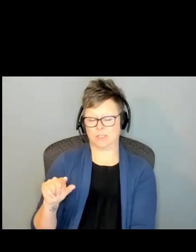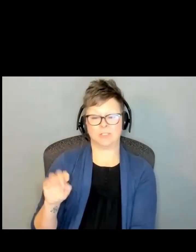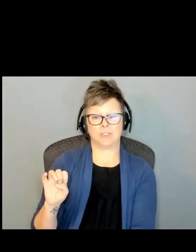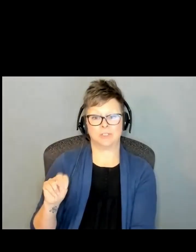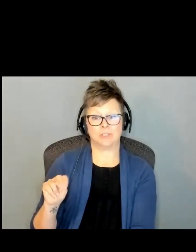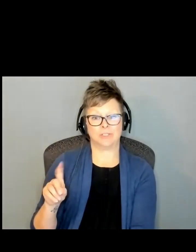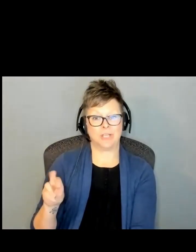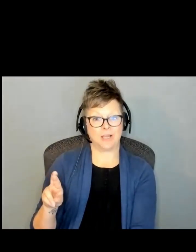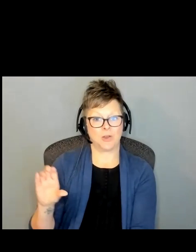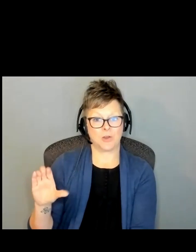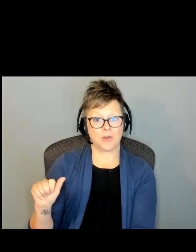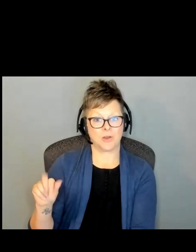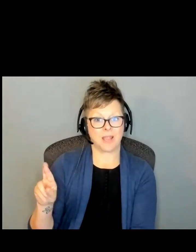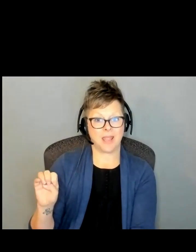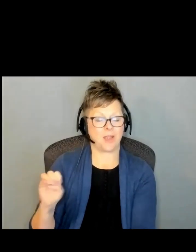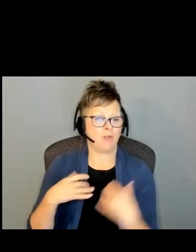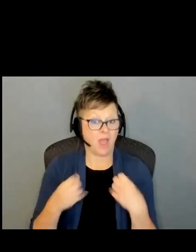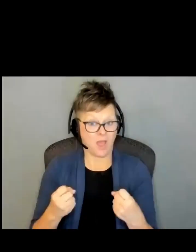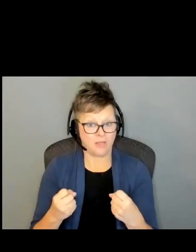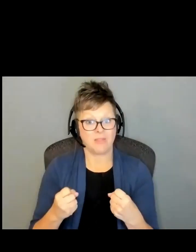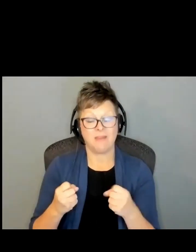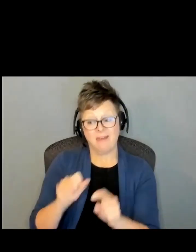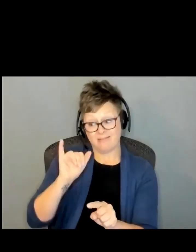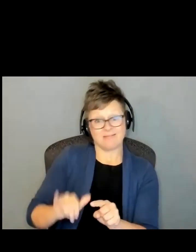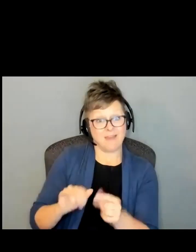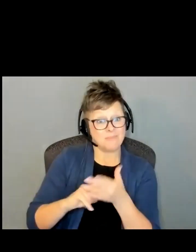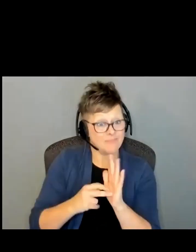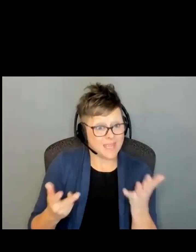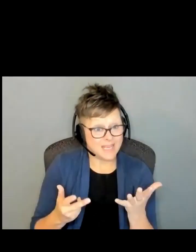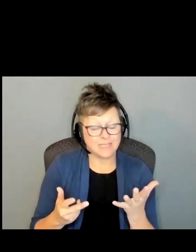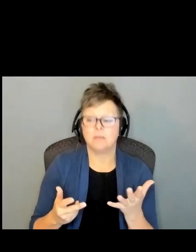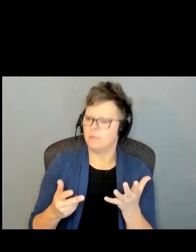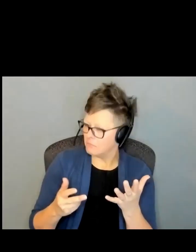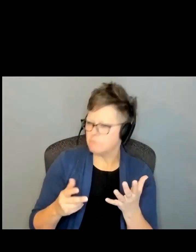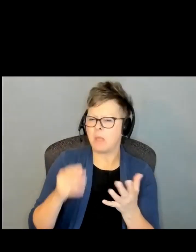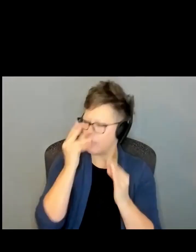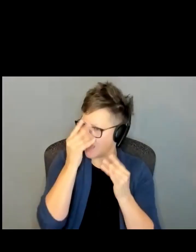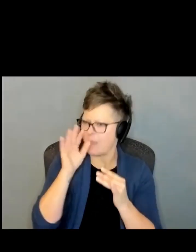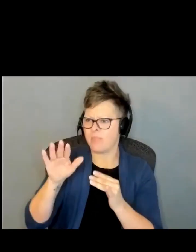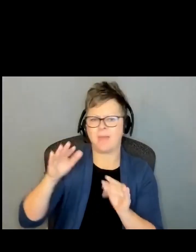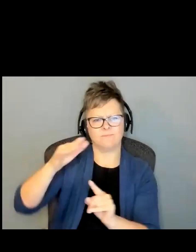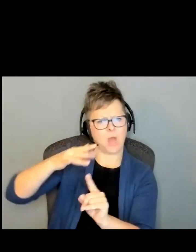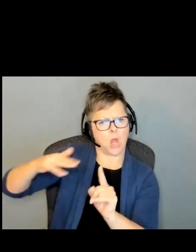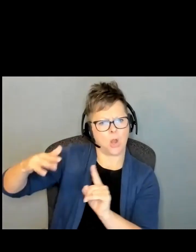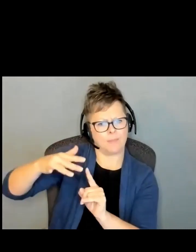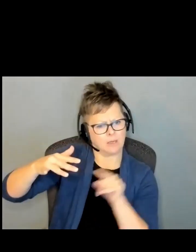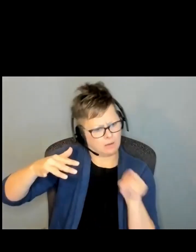it’s work that looks anywhere from the environment that the conversations are being held, the